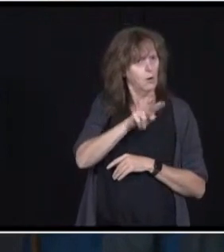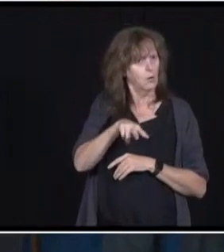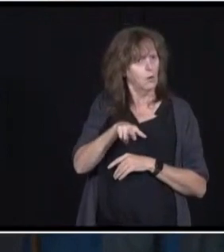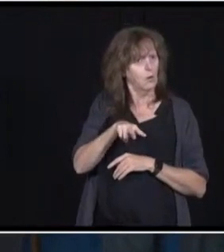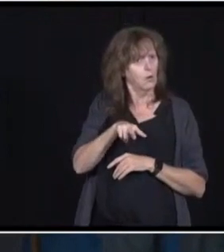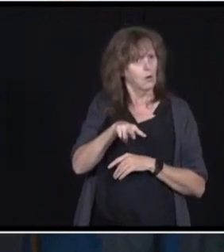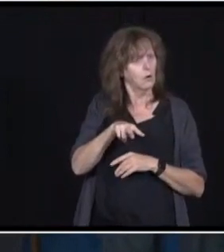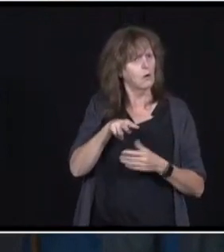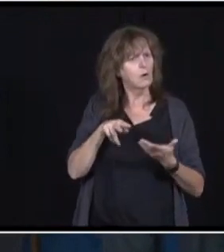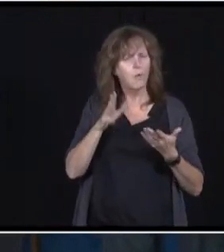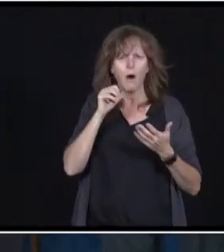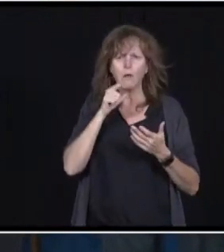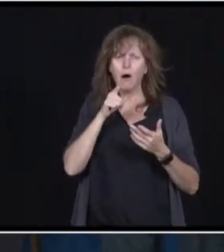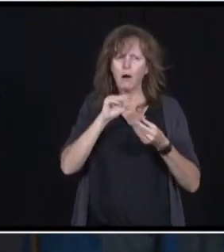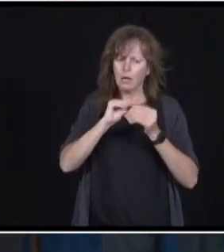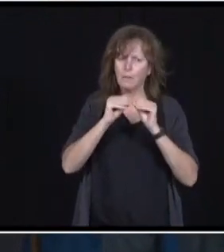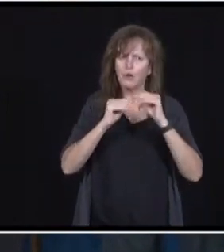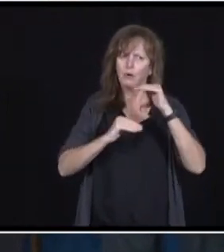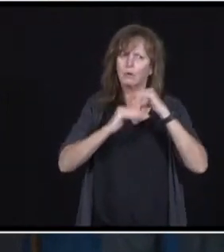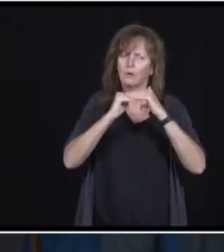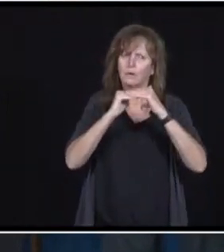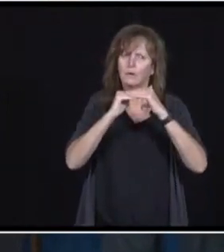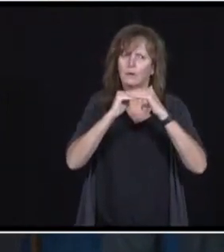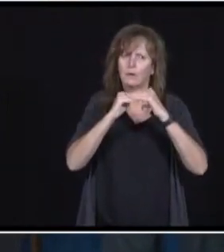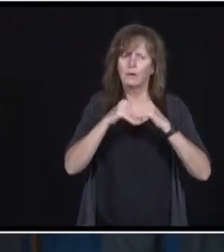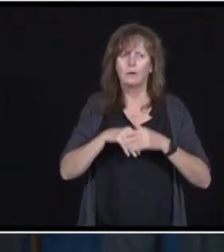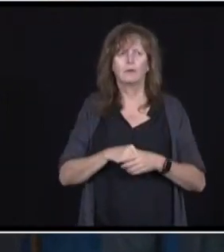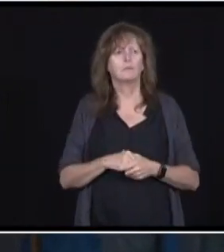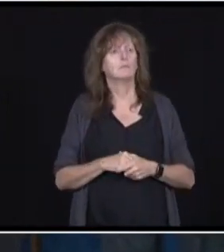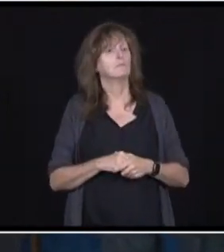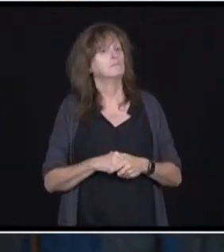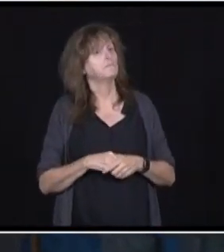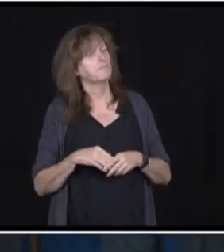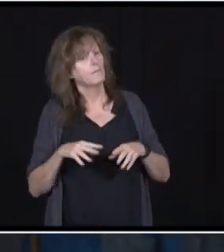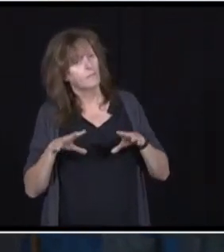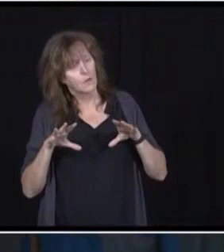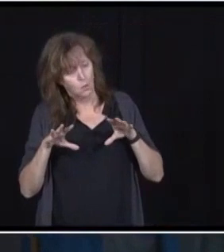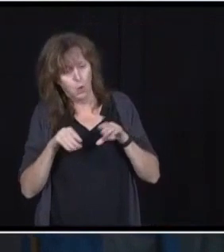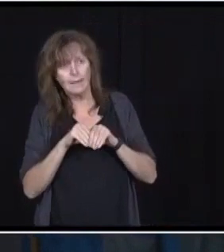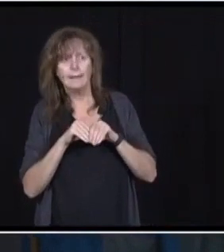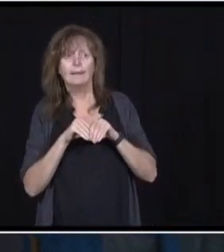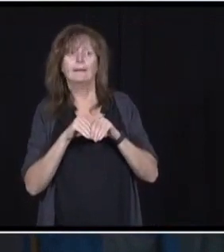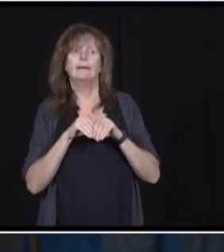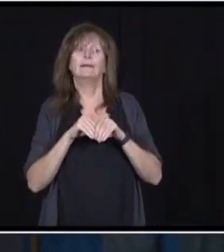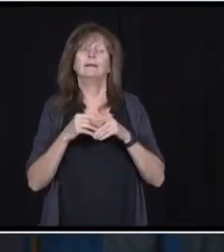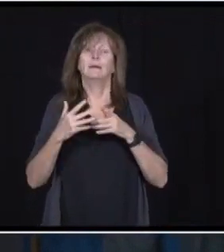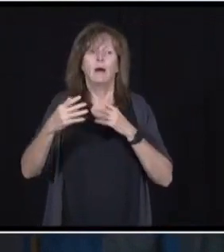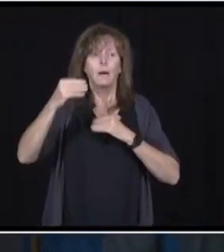So why aren't events like that included in these limits? The weddings, they are usually with the convention